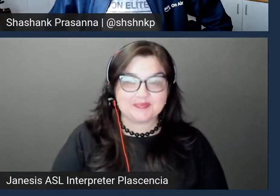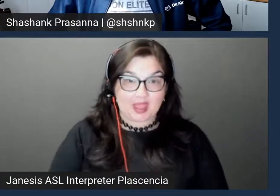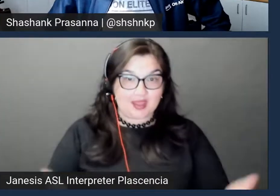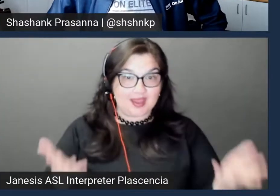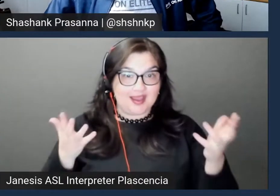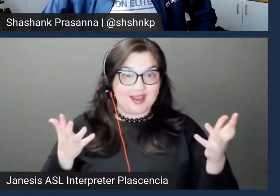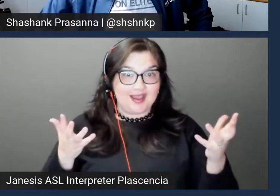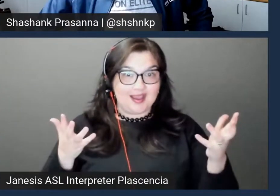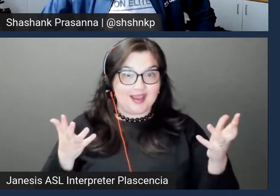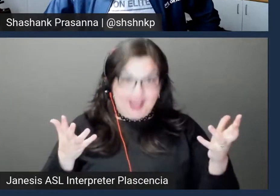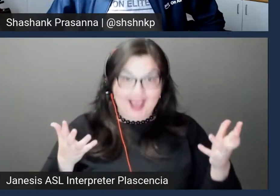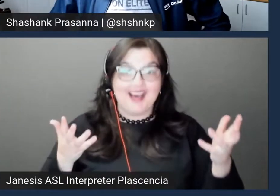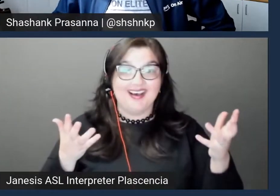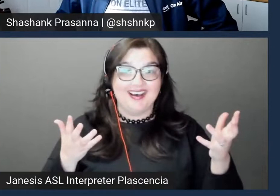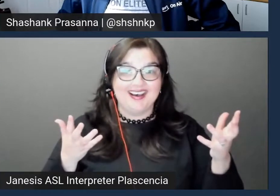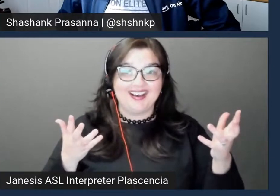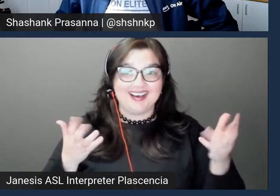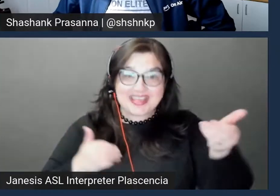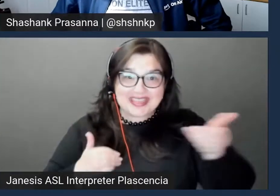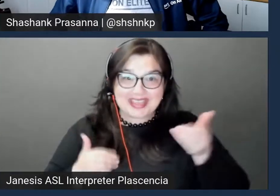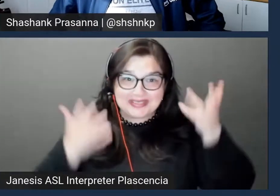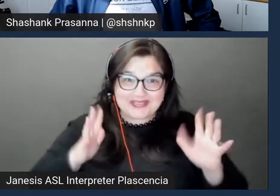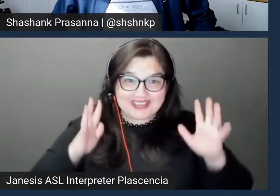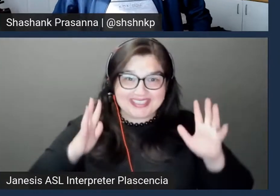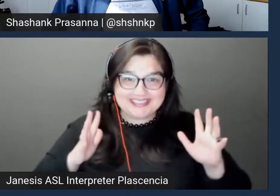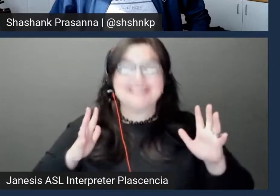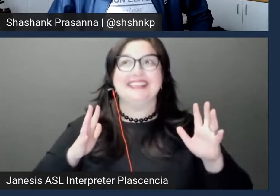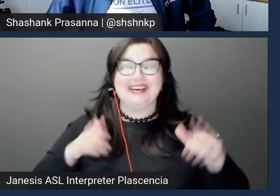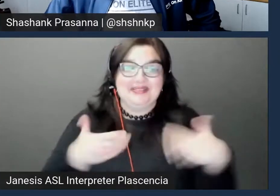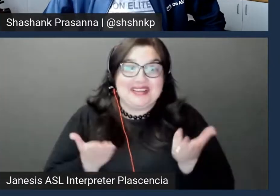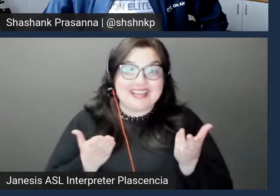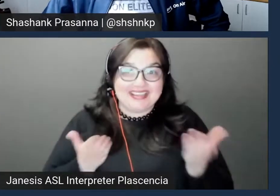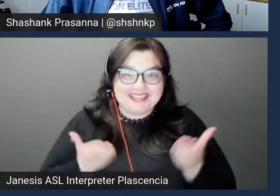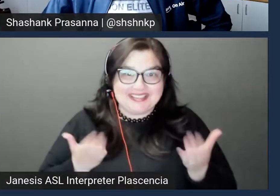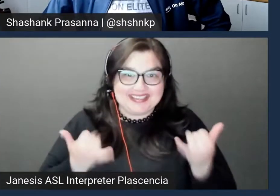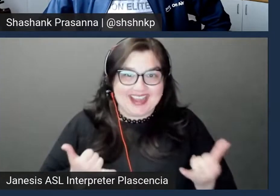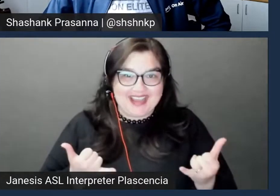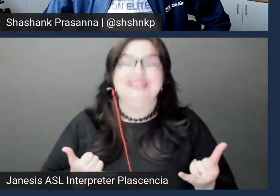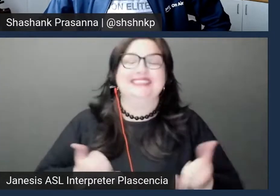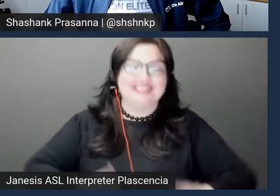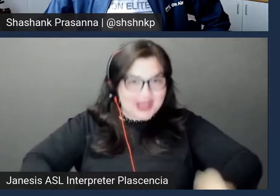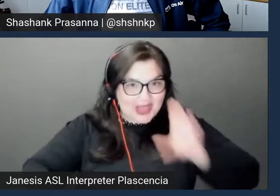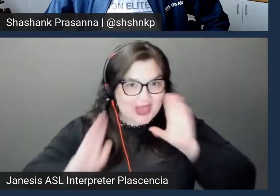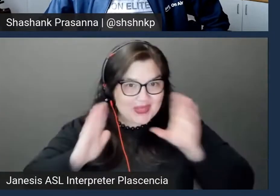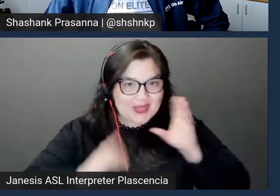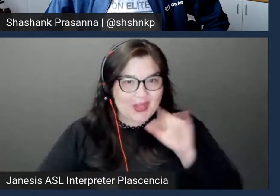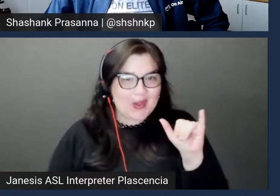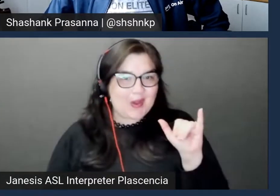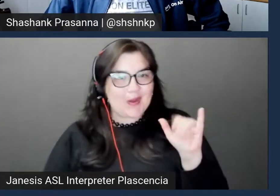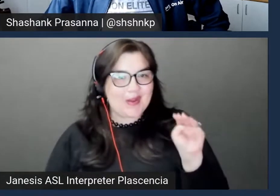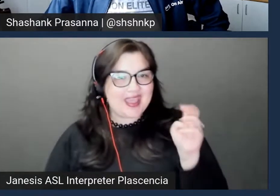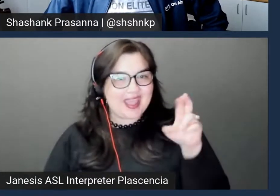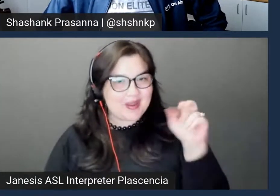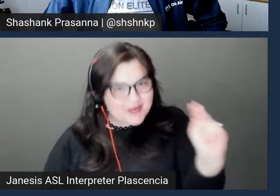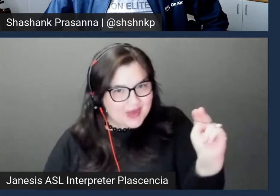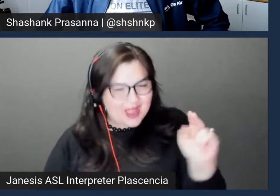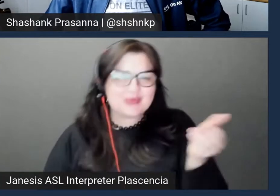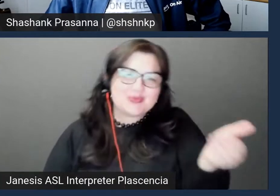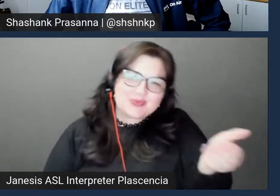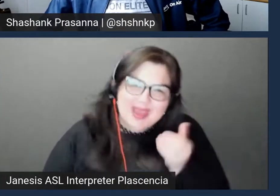(overlapping discussion) Hello, hello everyone. Welcome to AWS On Air.